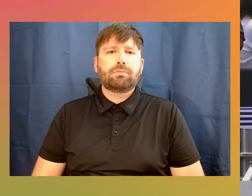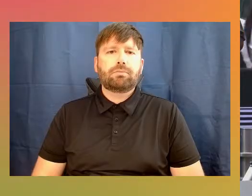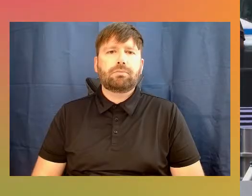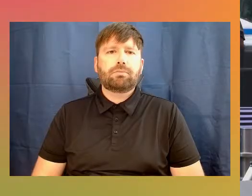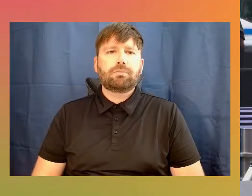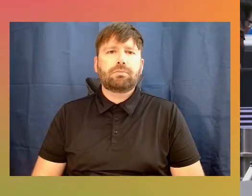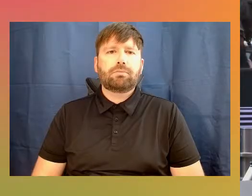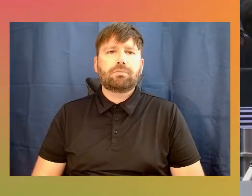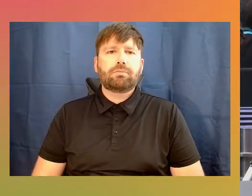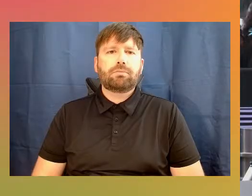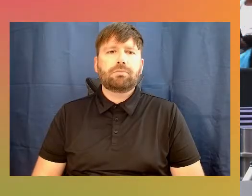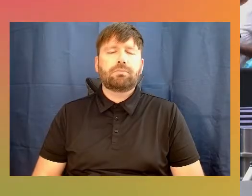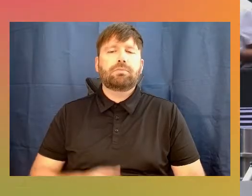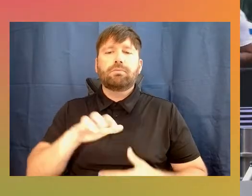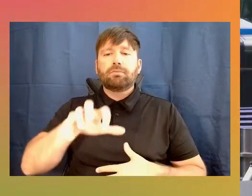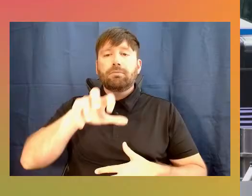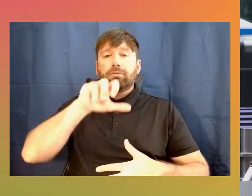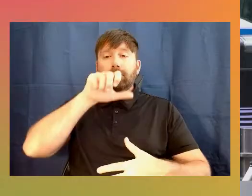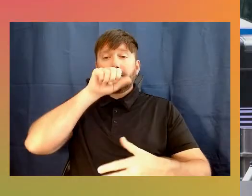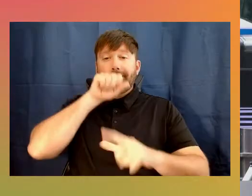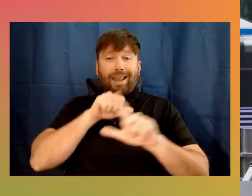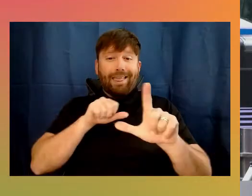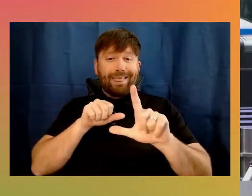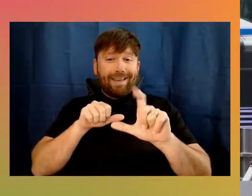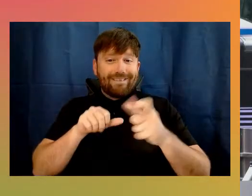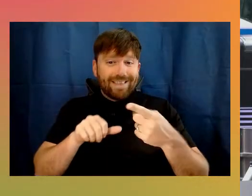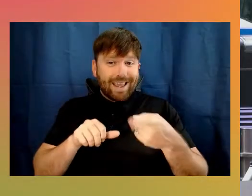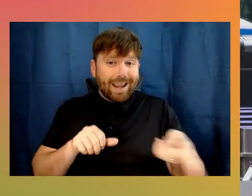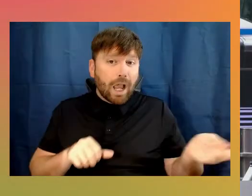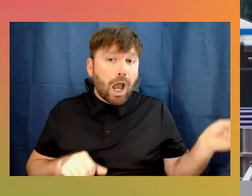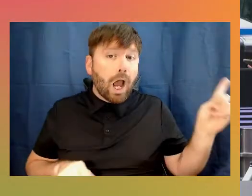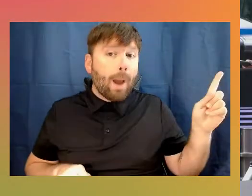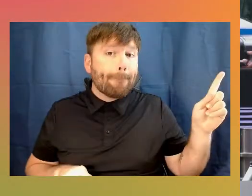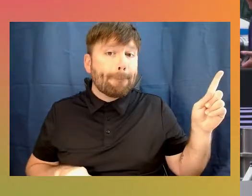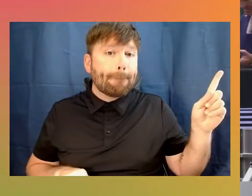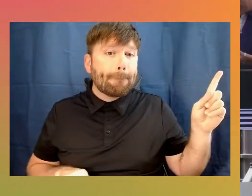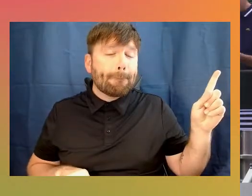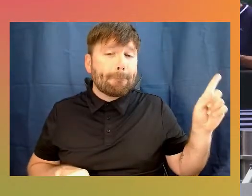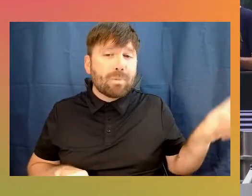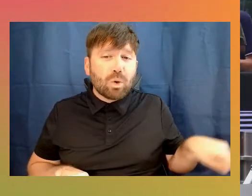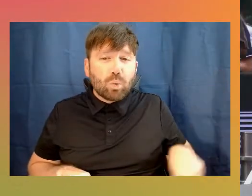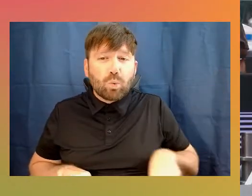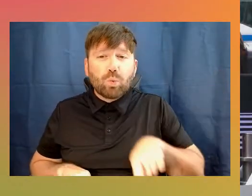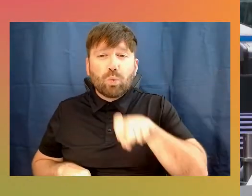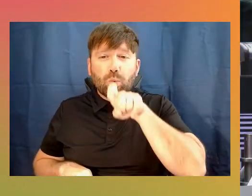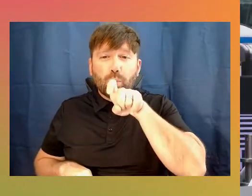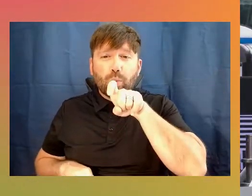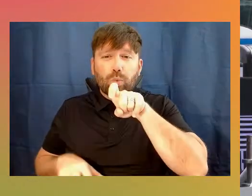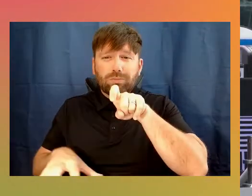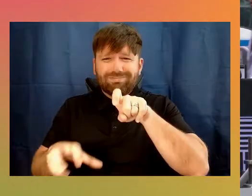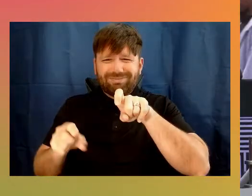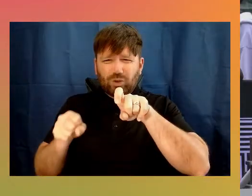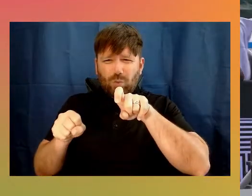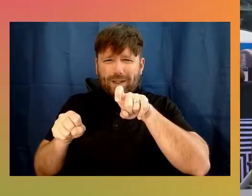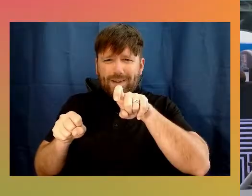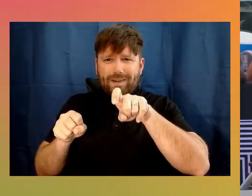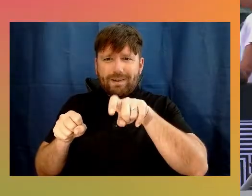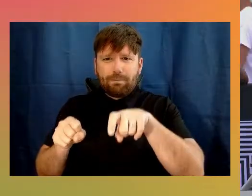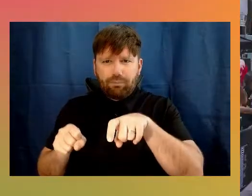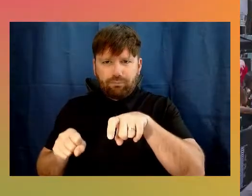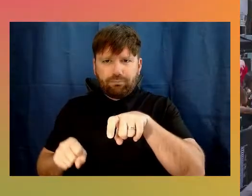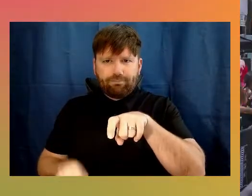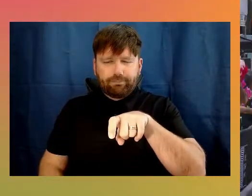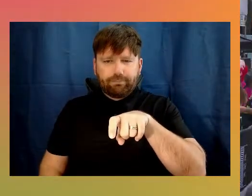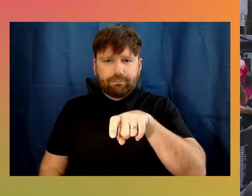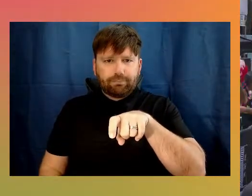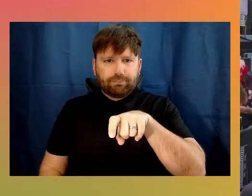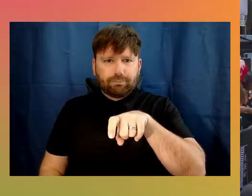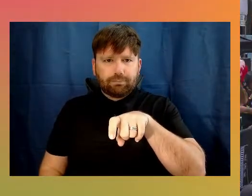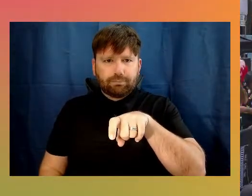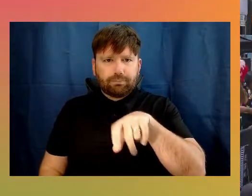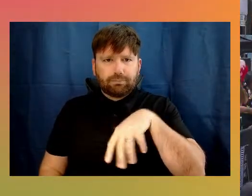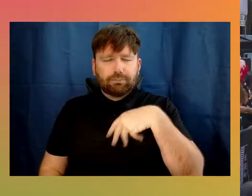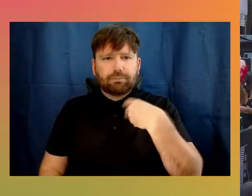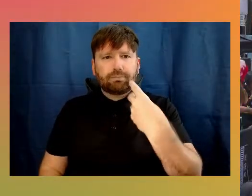DOG.